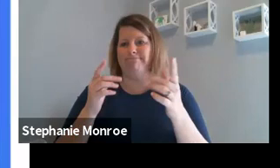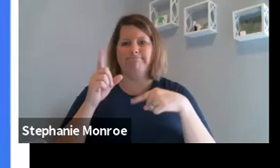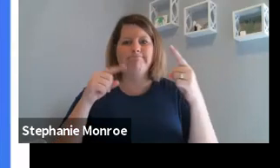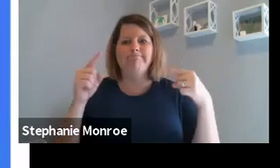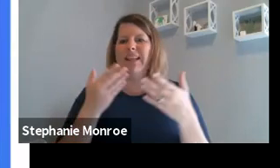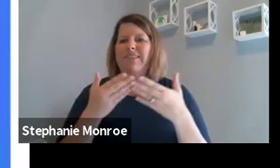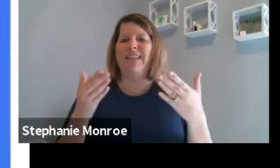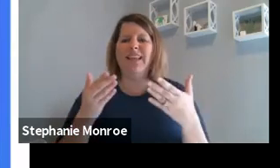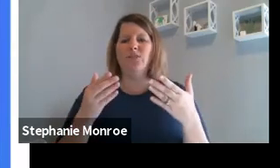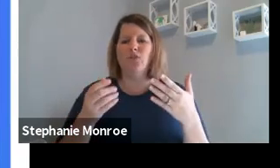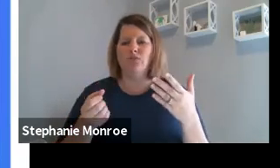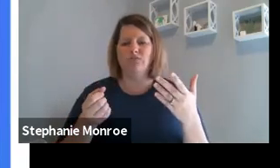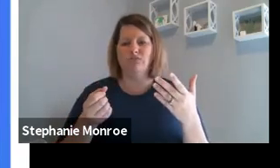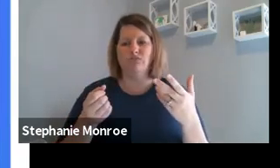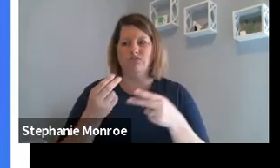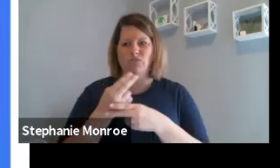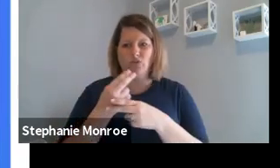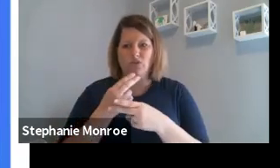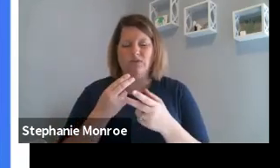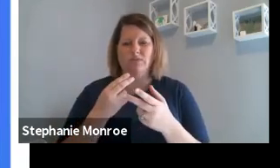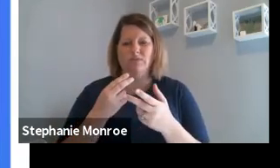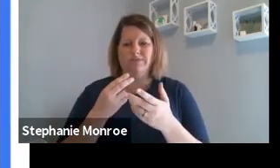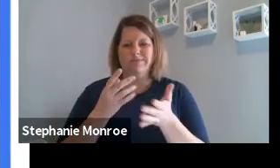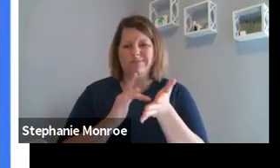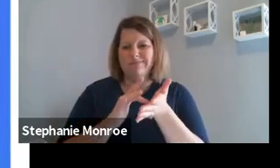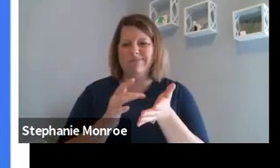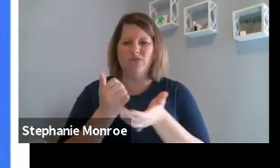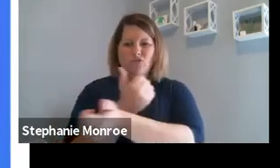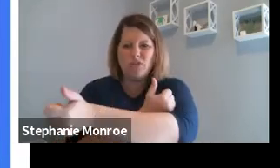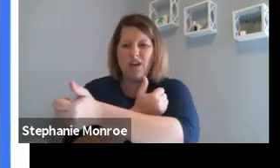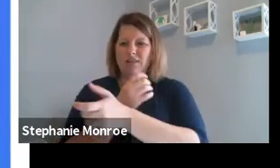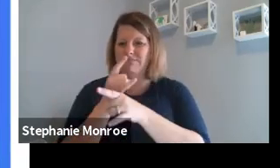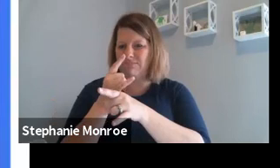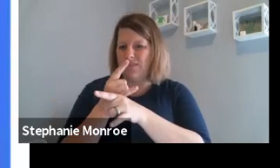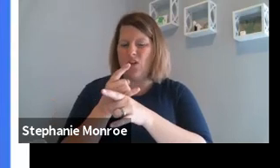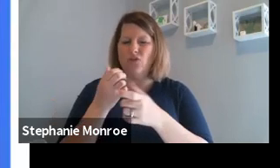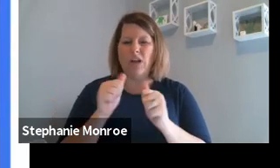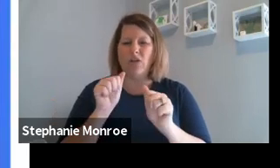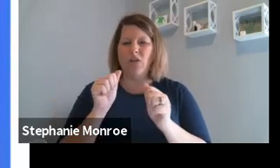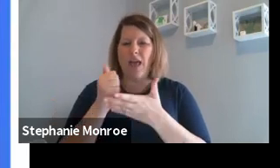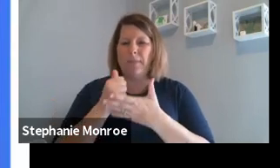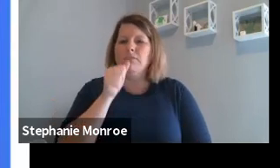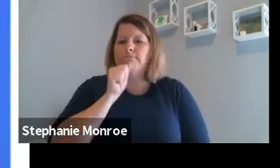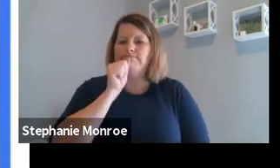to be able to to endure the feelings and basically the impact that an abusive relationship